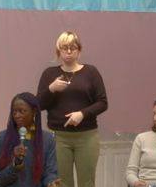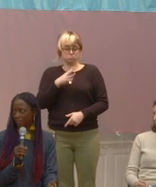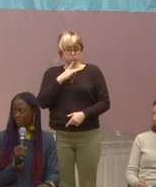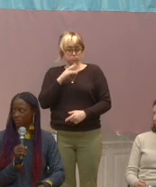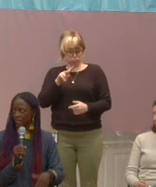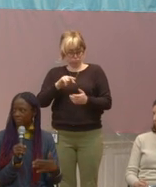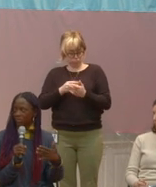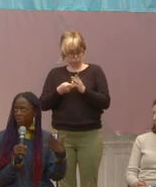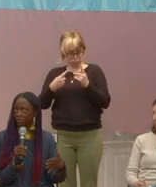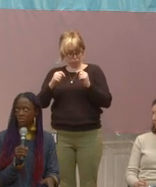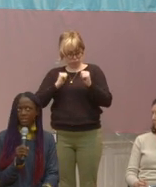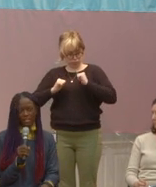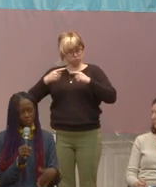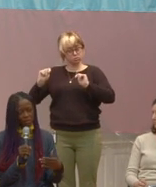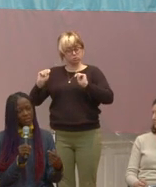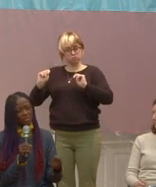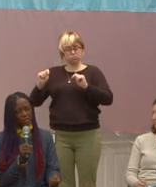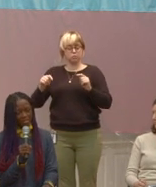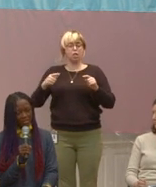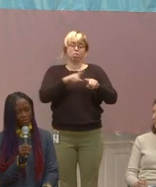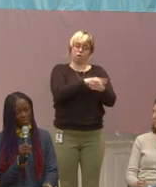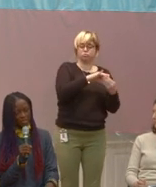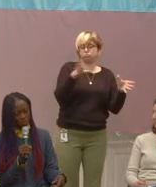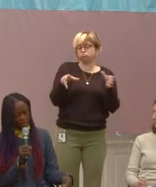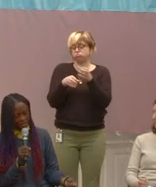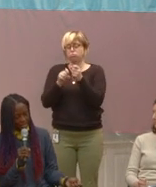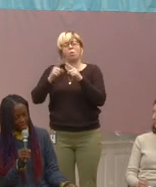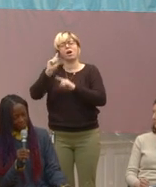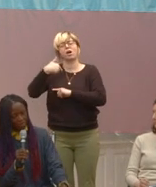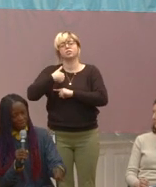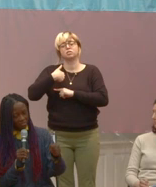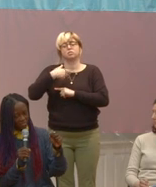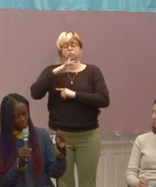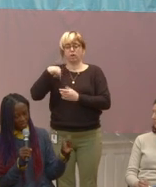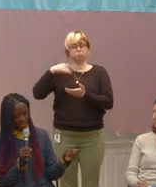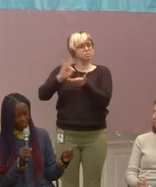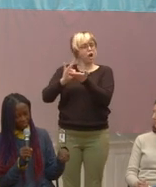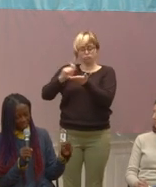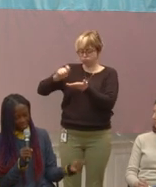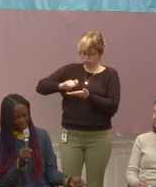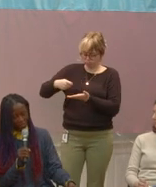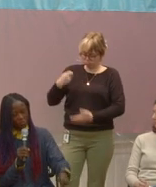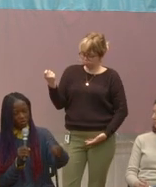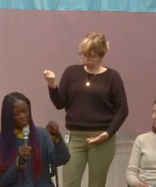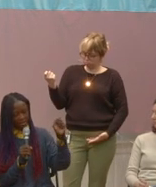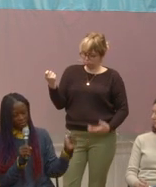happening? And so I long story short, I end up devising this piece where I had crayons in my hand, and I had a score that I